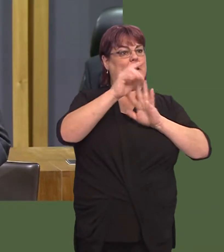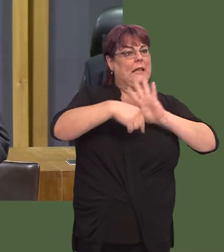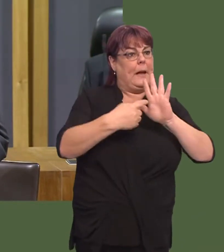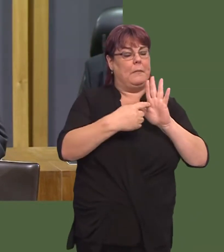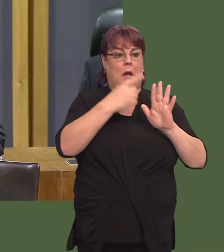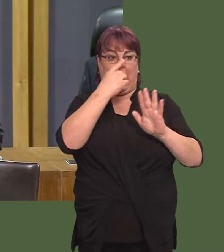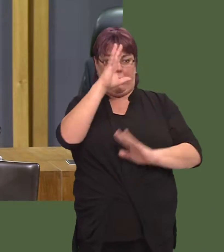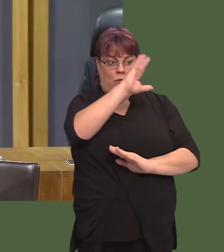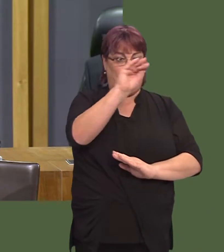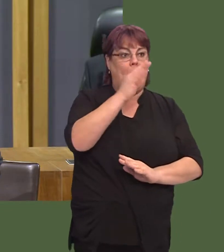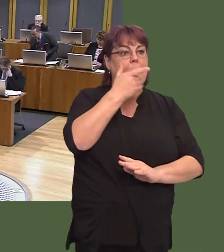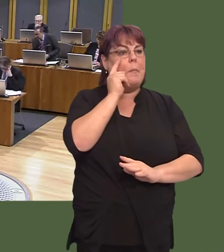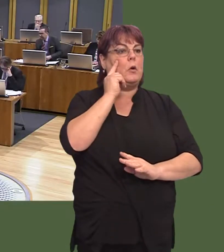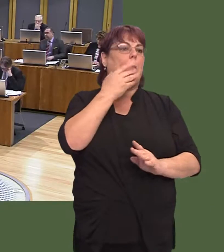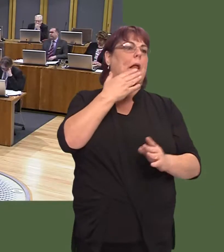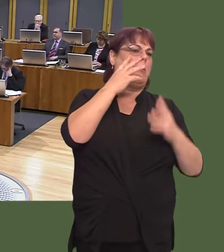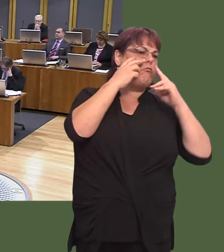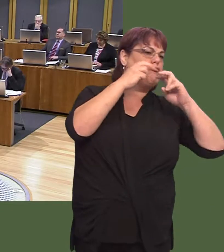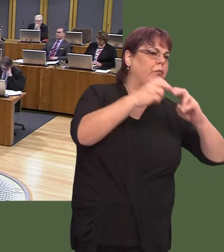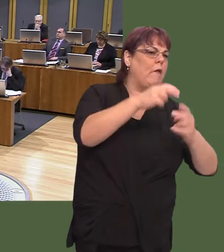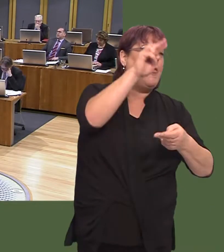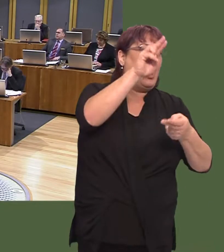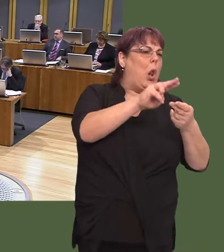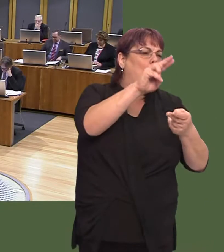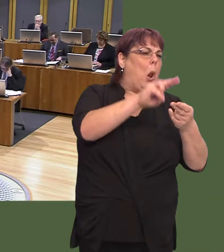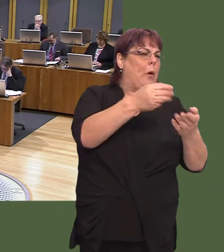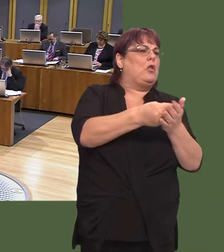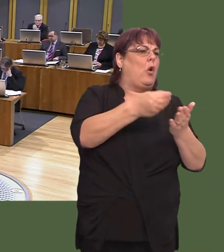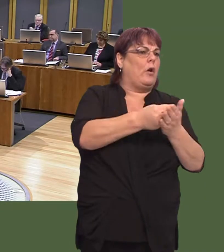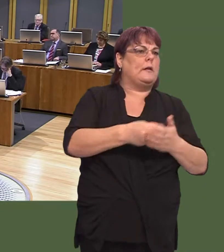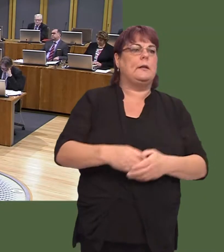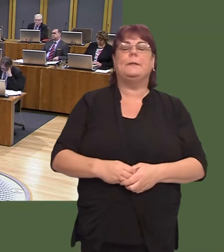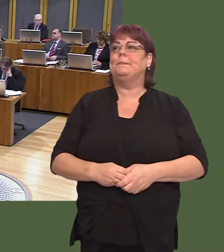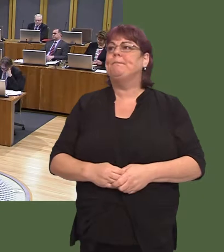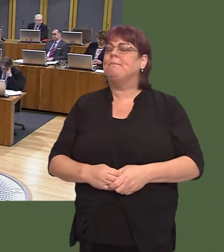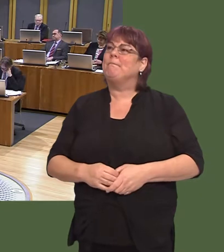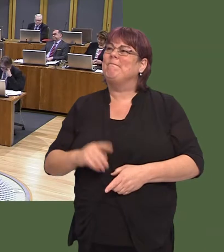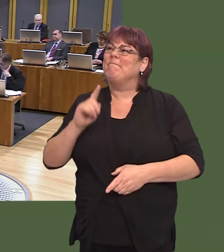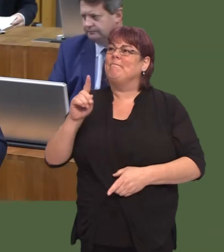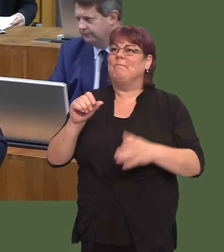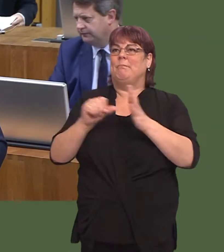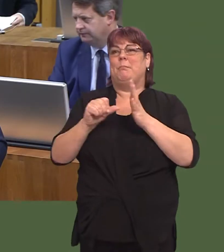to seek out the lowest tariff. Carwyn Jones: Iím sympathetic to that. People tend to stick with the same provider on the same tariff through convenience, and